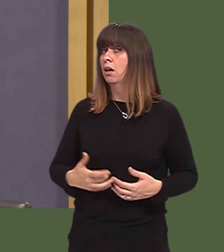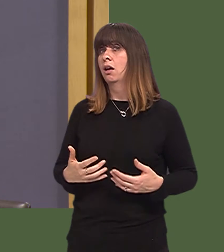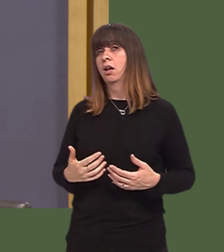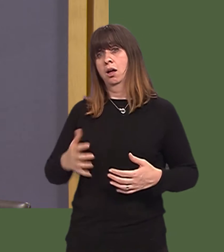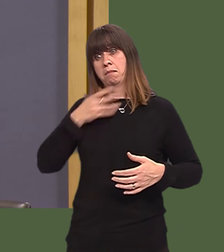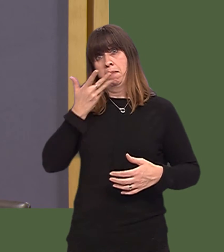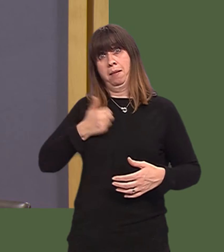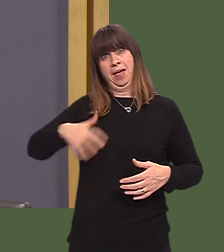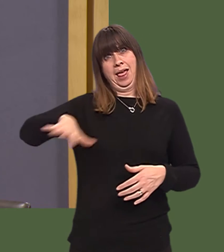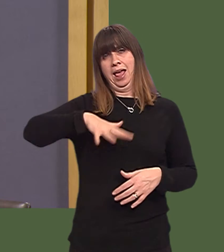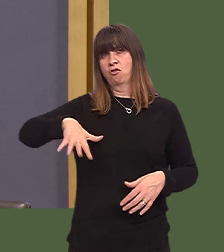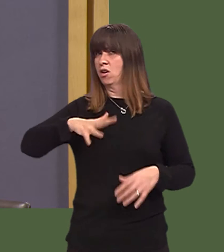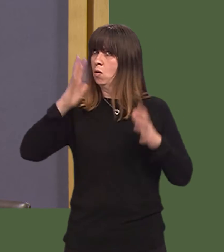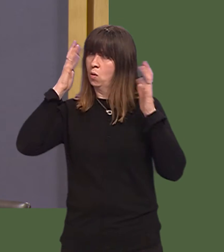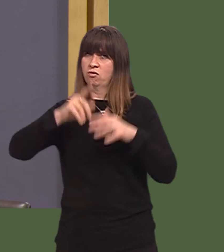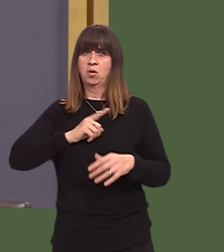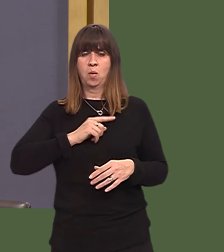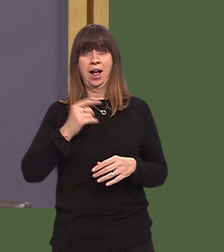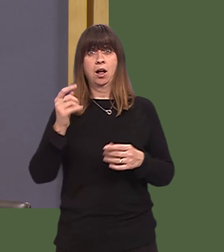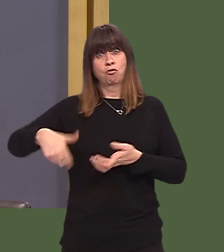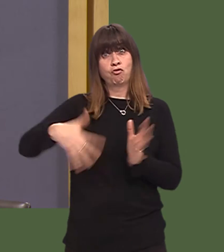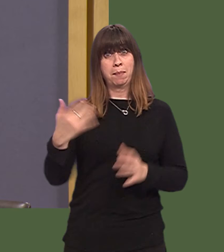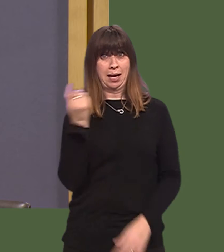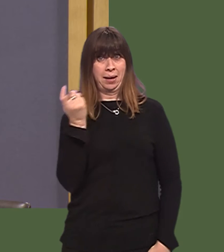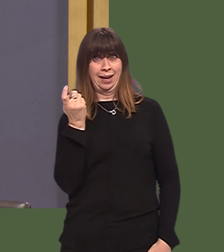My constituents are fearful that during the forthcoming six nations they will again be